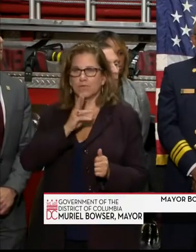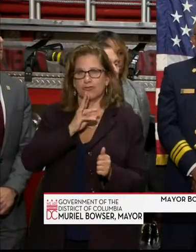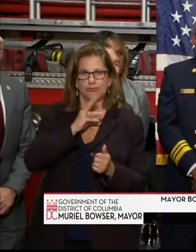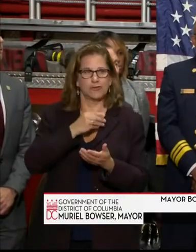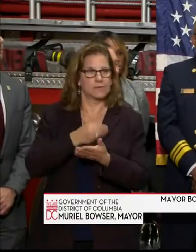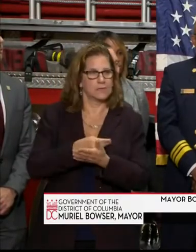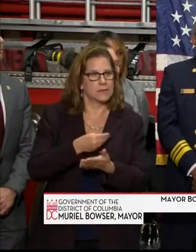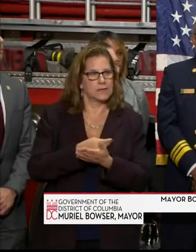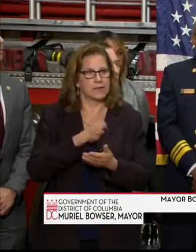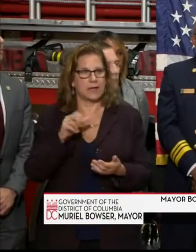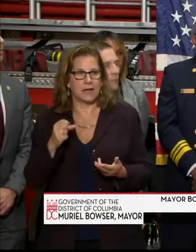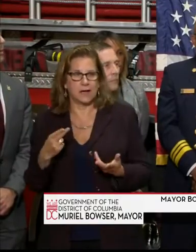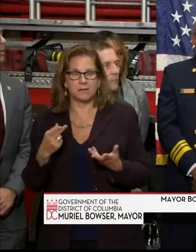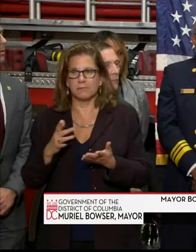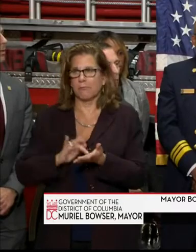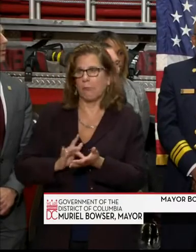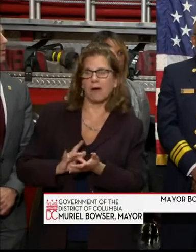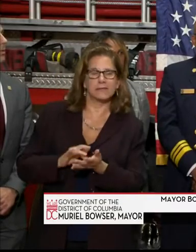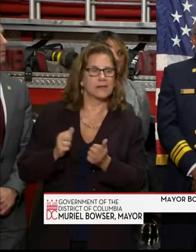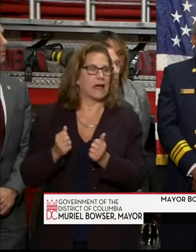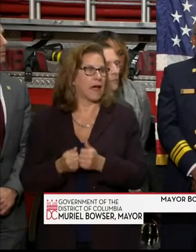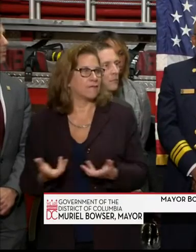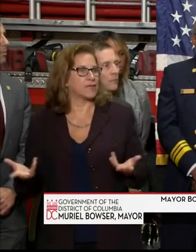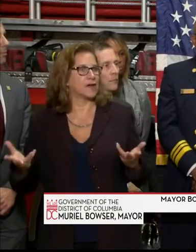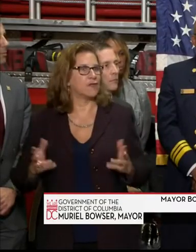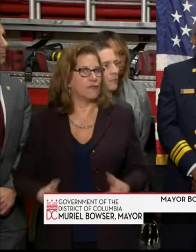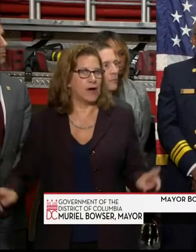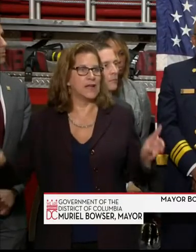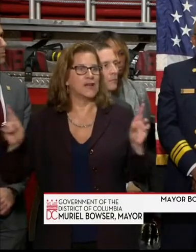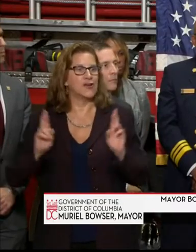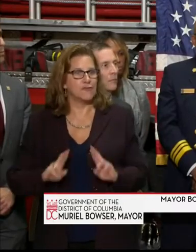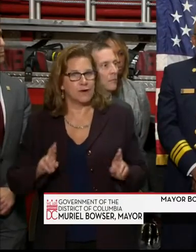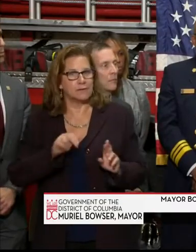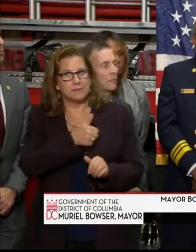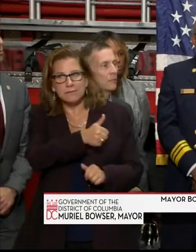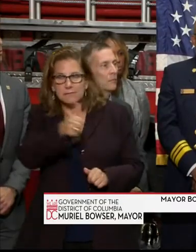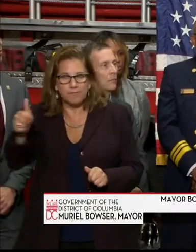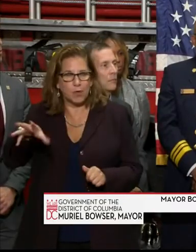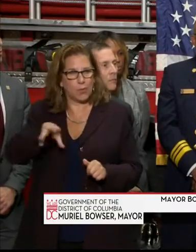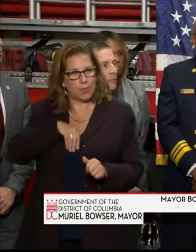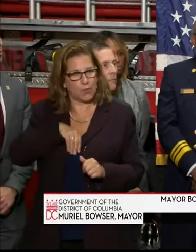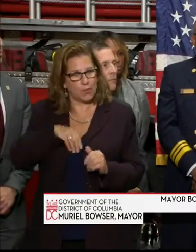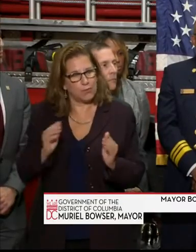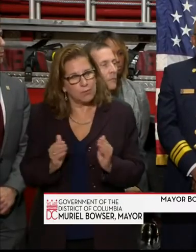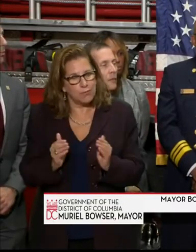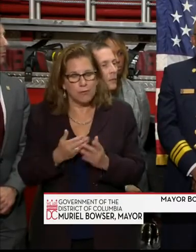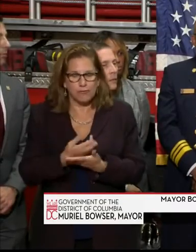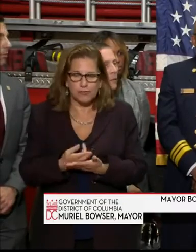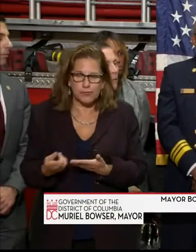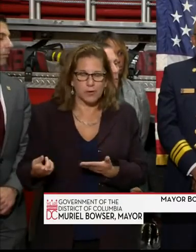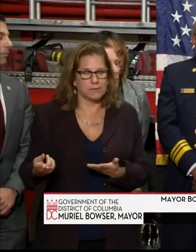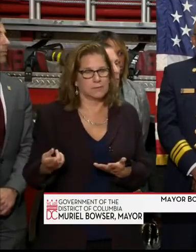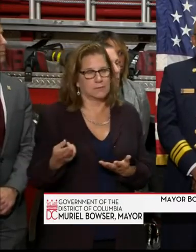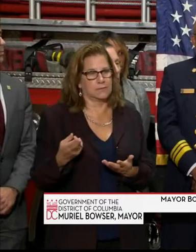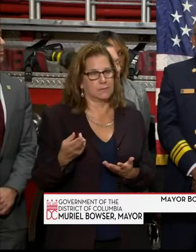MEDICAL EQUIPMENT. TALK TO YOUR MEDICAL PROVIDERS ABOUT POWER OUTAGE PLANS FOR DEVICES POWERED BY ELECTRICITY